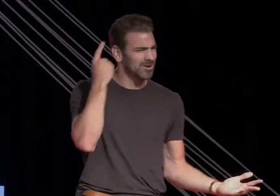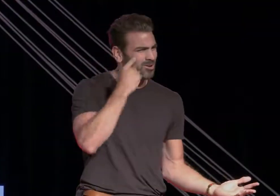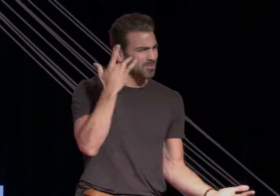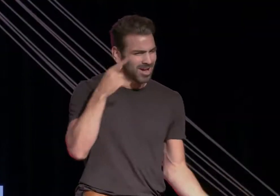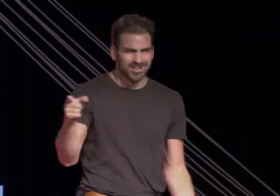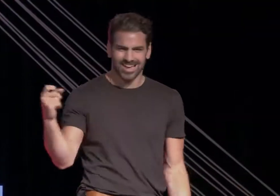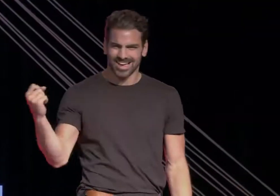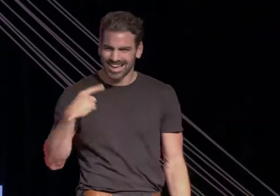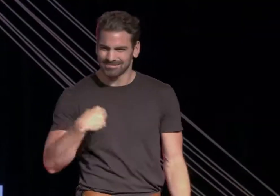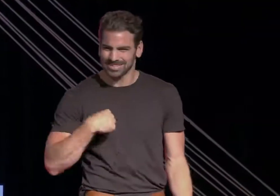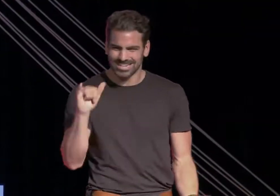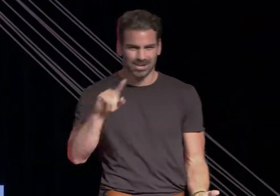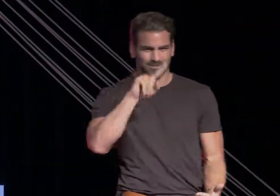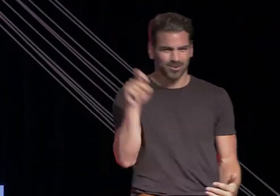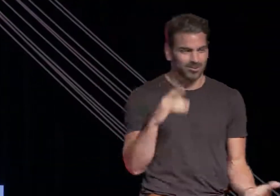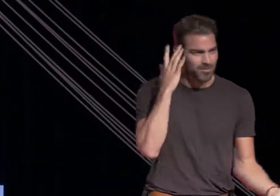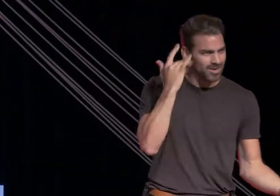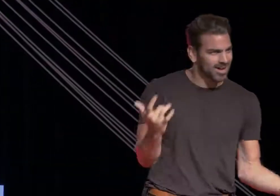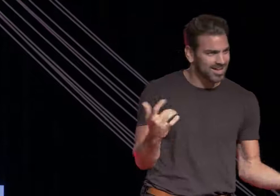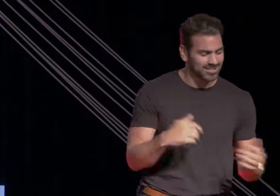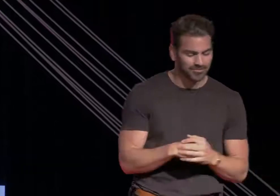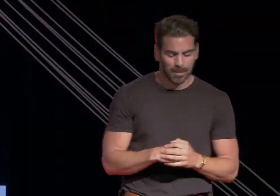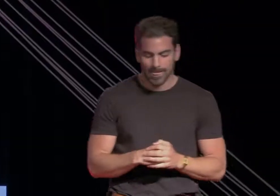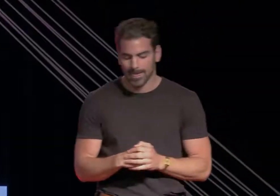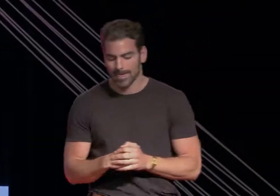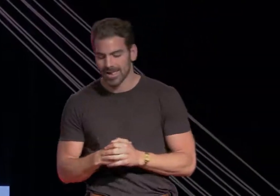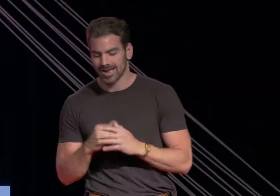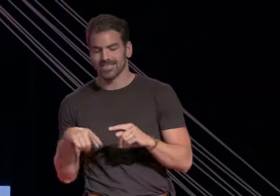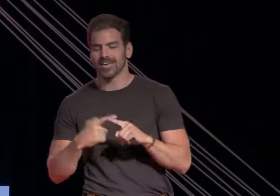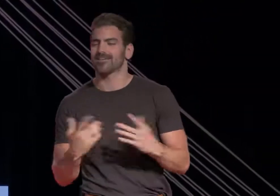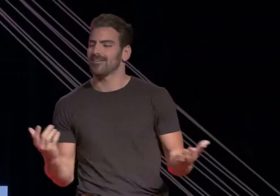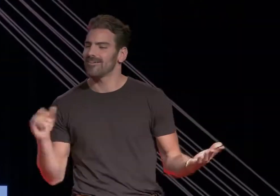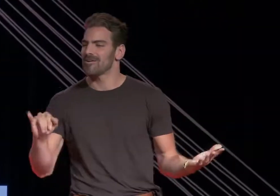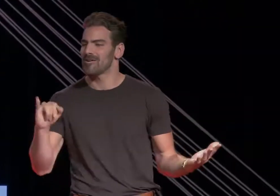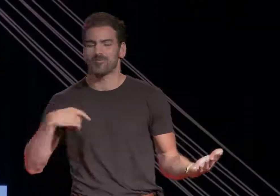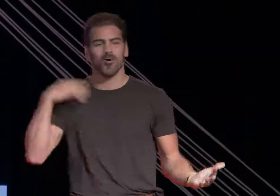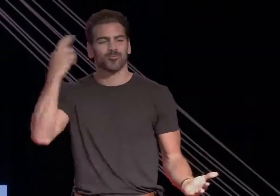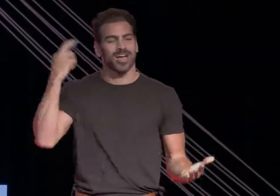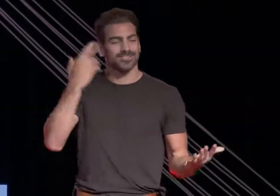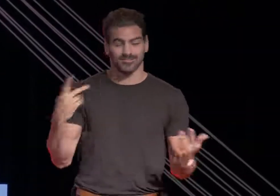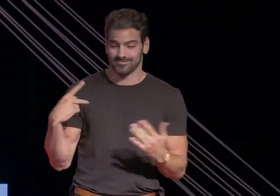i looked at him for a second and thought where did that come from then i took a moment and i realized